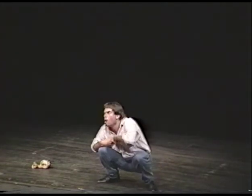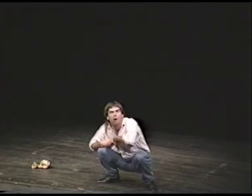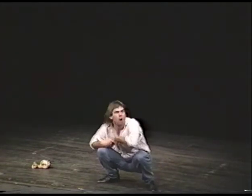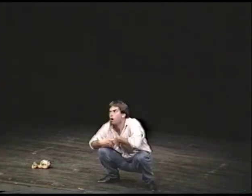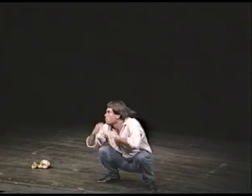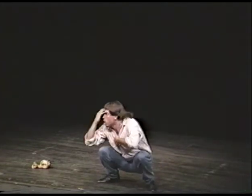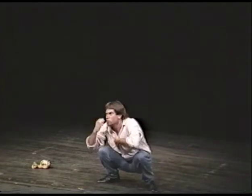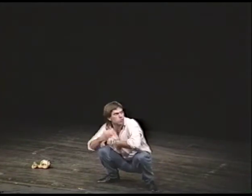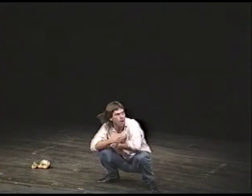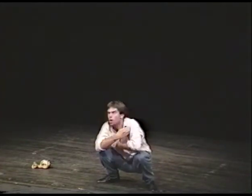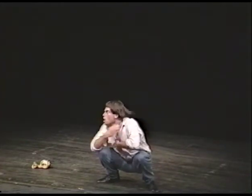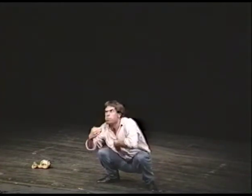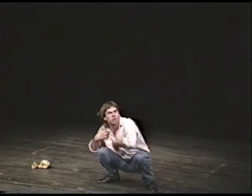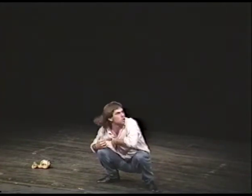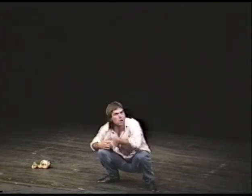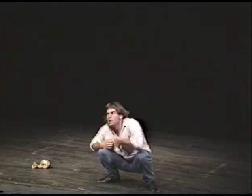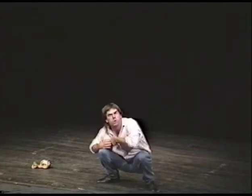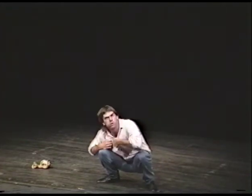squad in his wake.